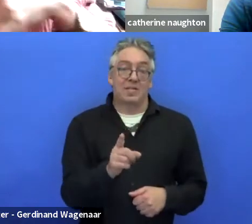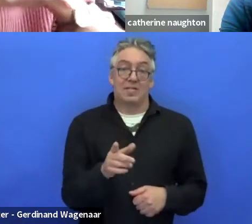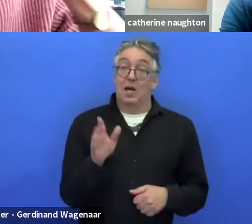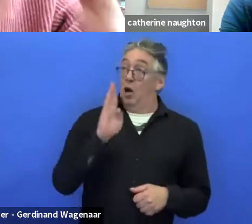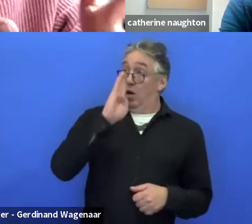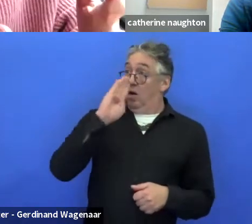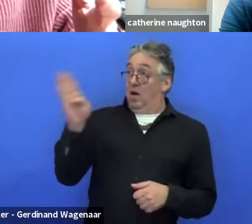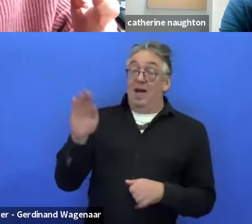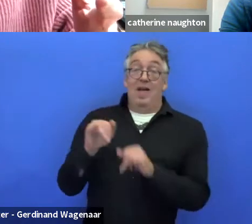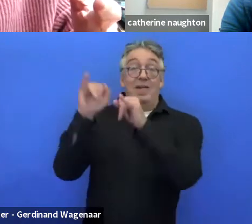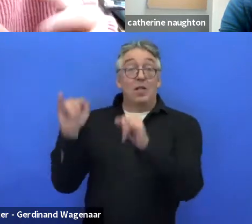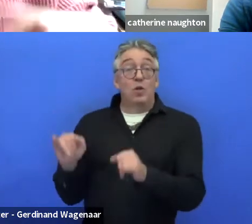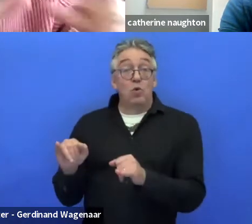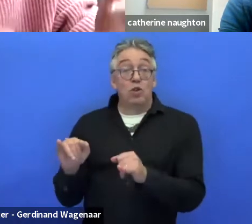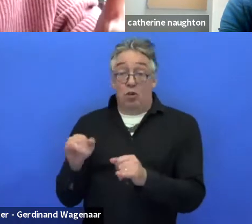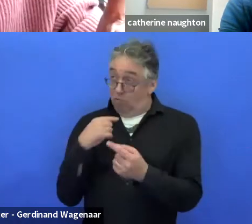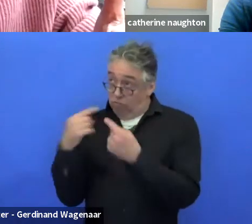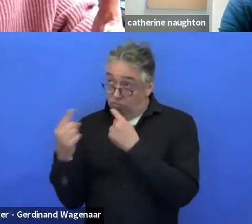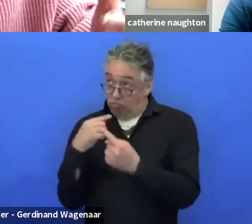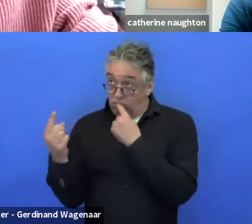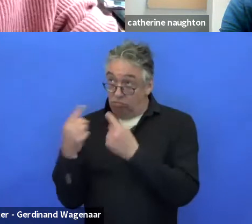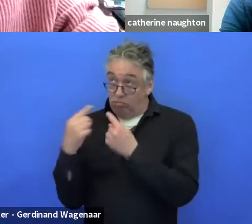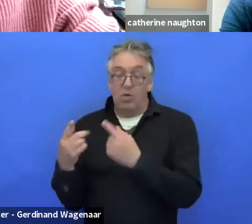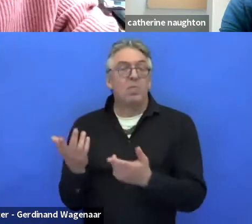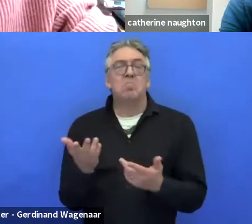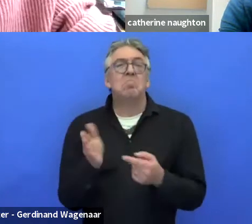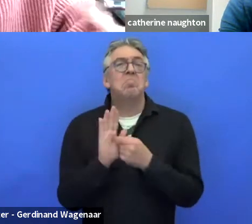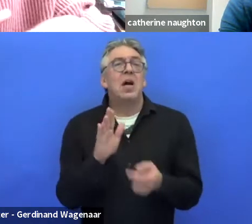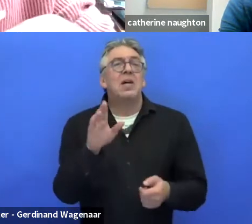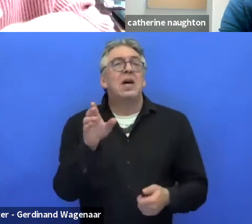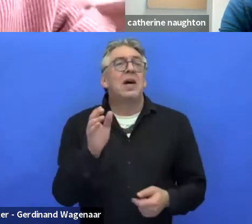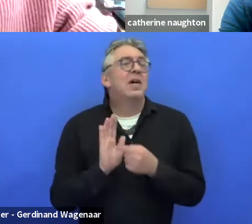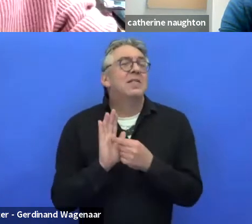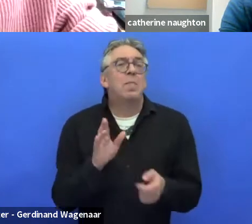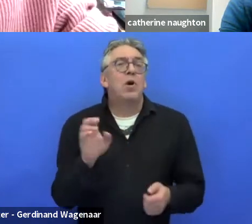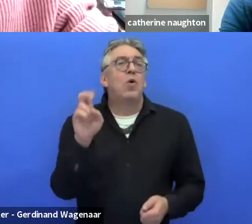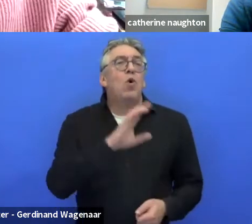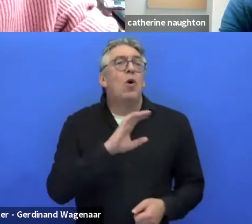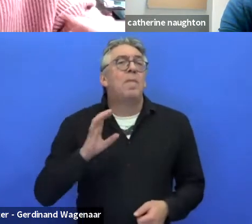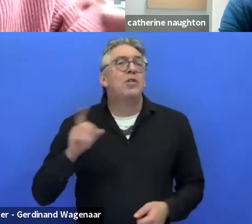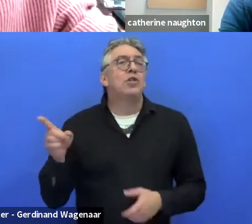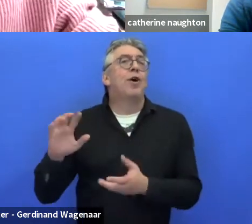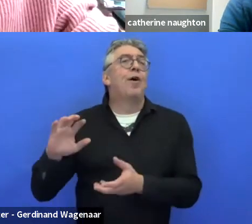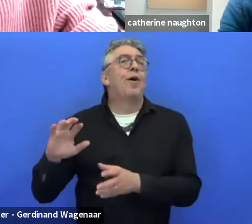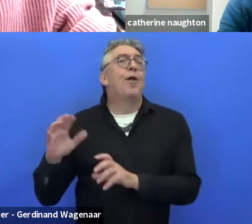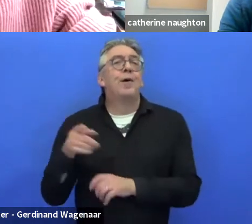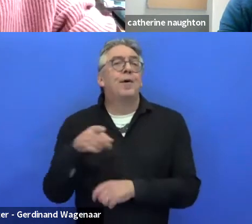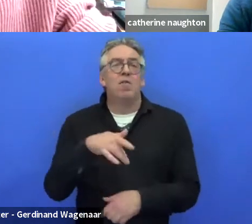Let's say, you write to the Commission, you didn't receive a document. The Commission denied you the access of this.